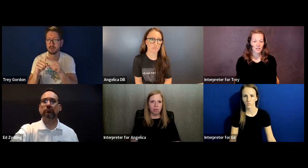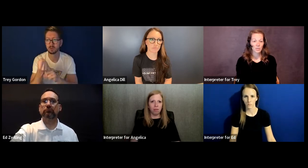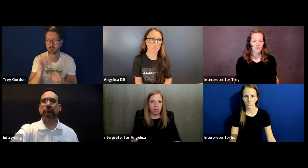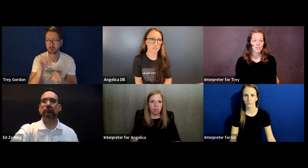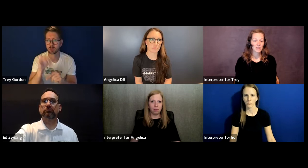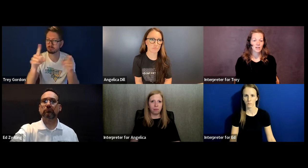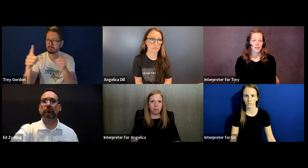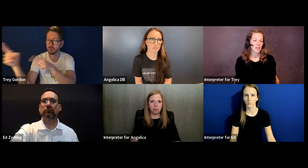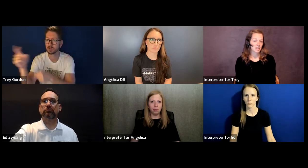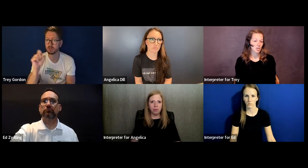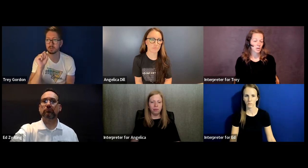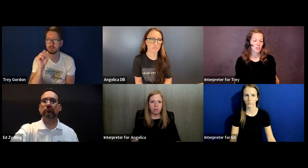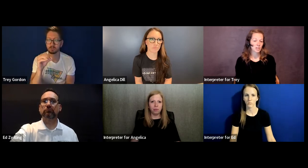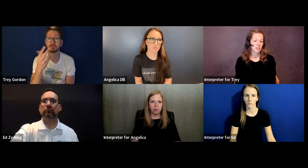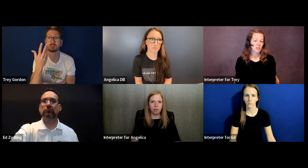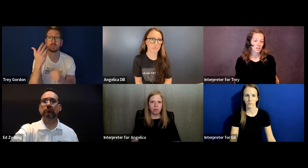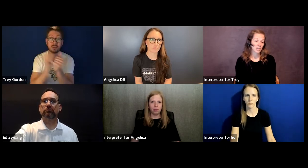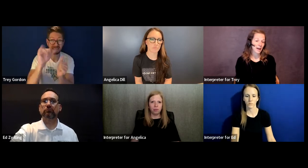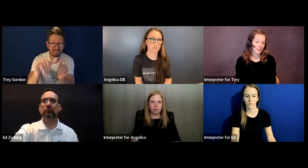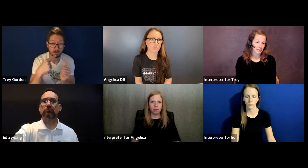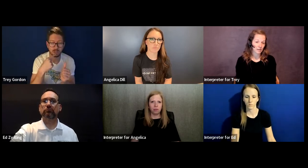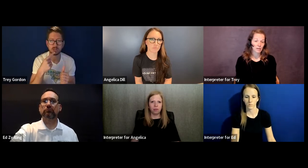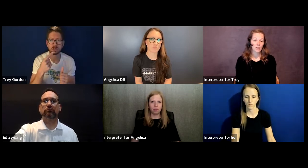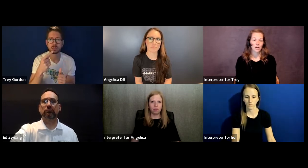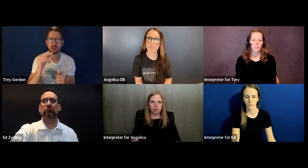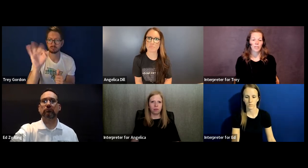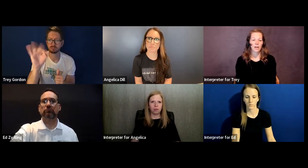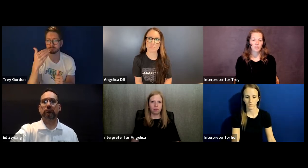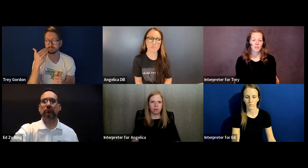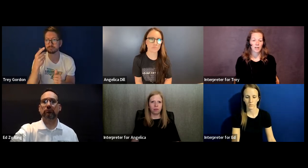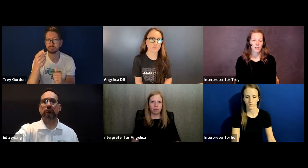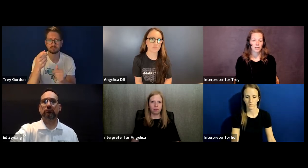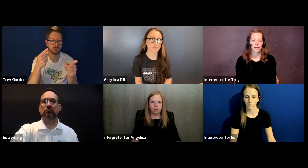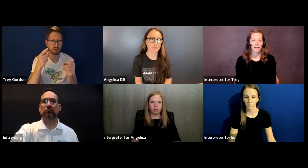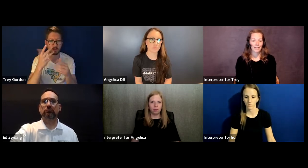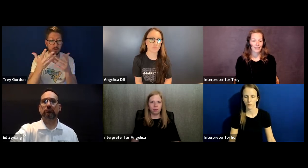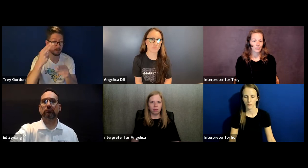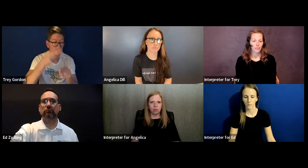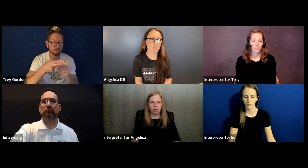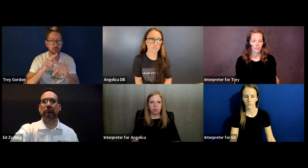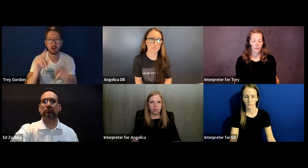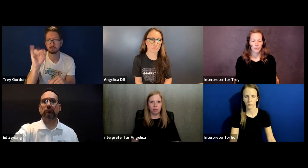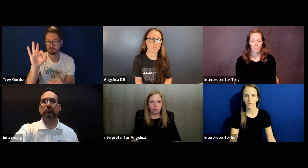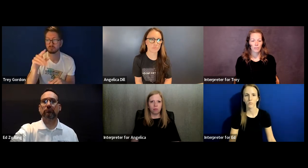we see in a lot of situations that this does happen with that you say if maybe